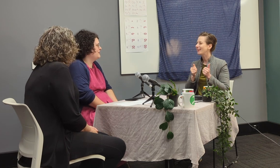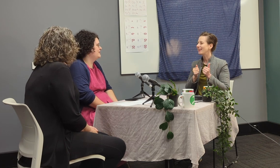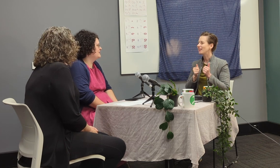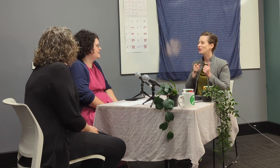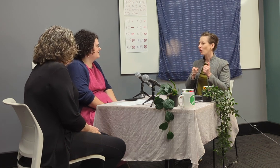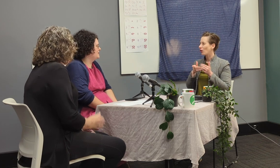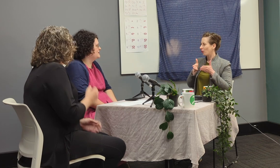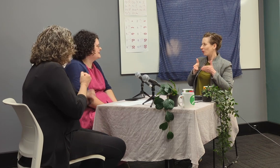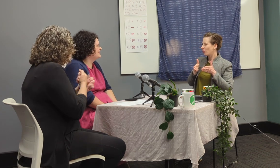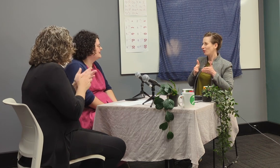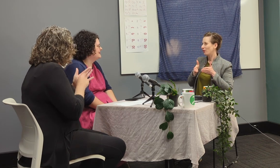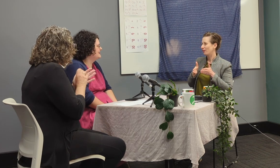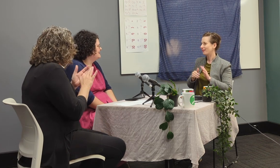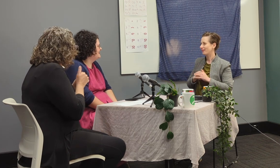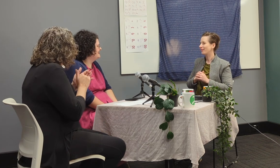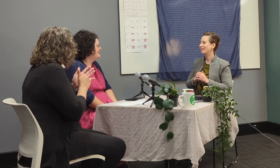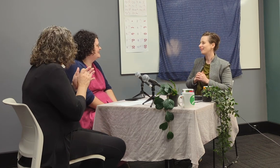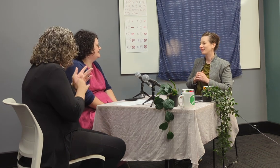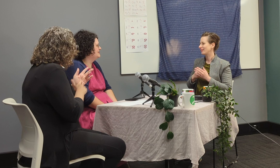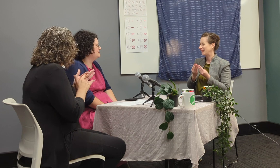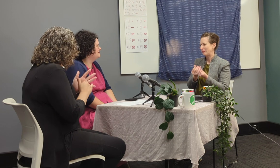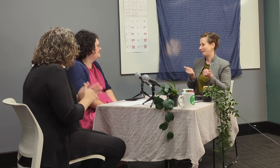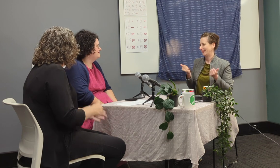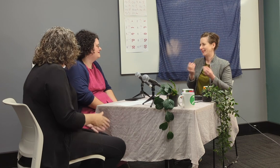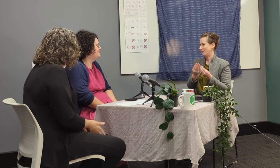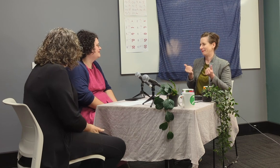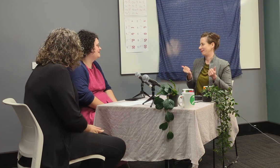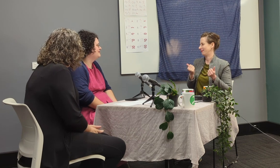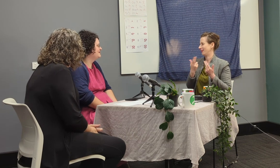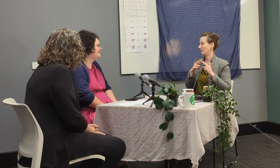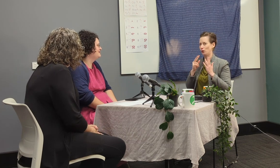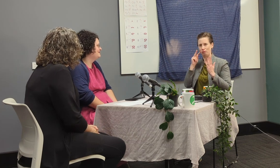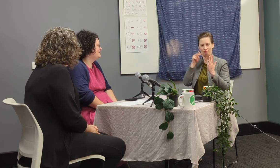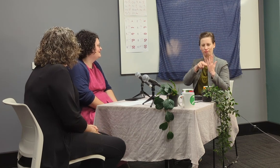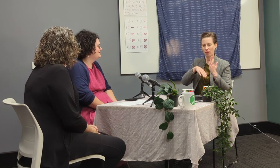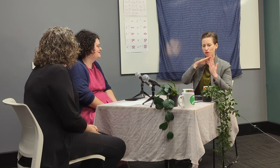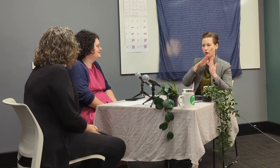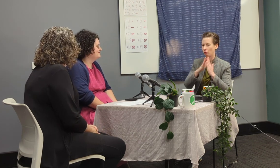G: Sure. “Groundhogs,” “moles.” H: Yeah, something like that.